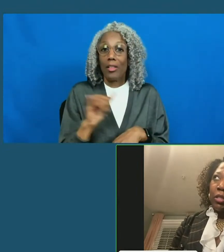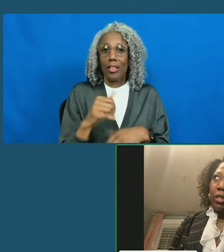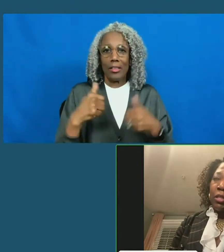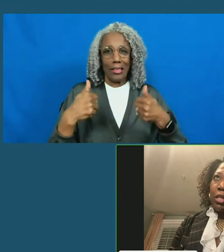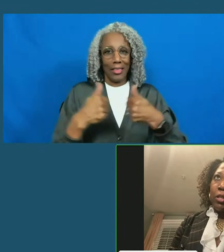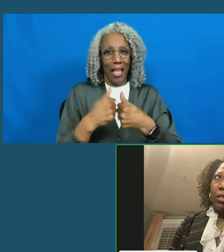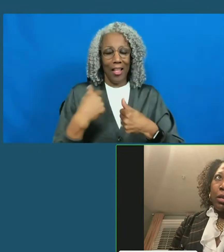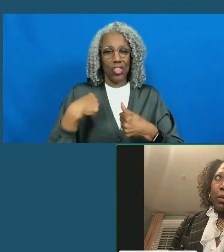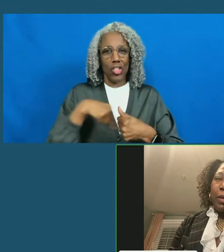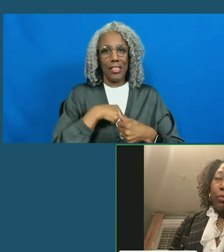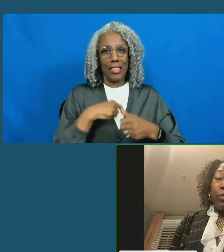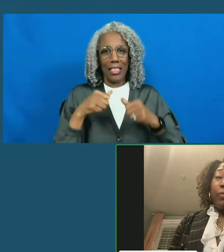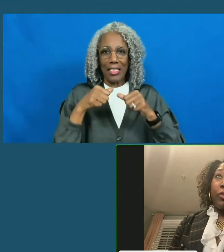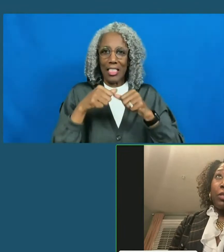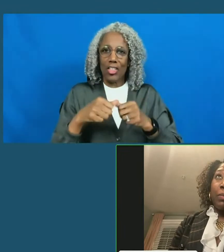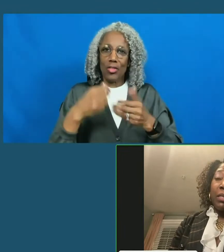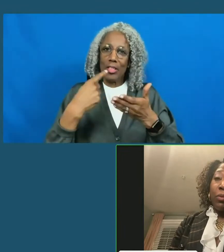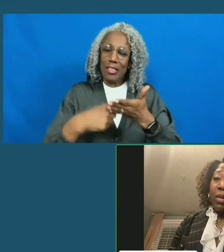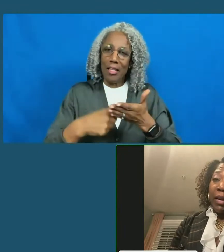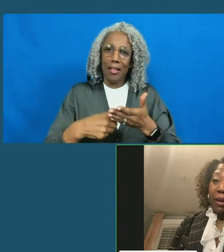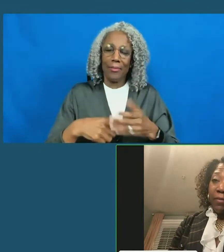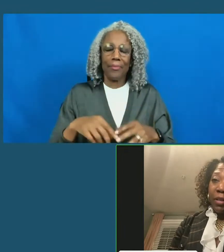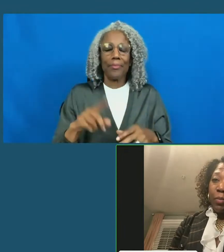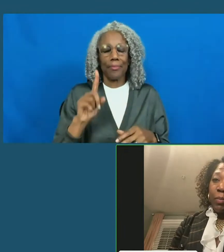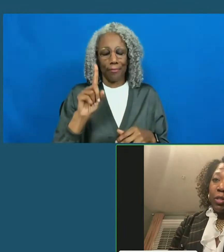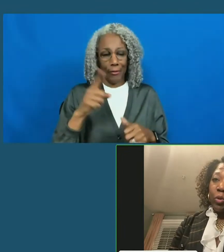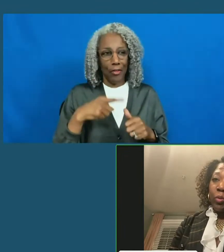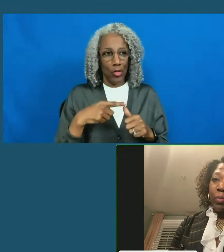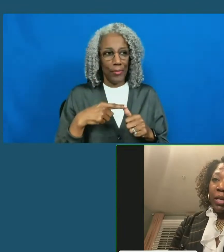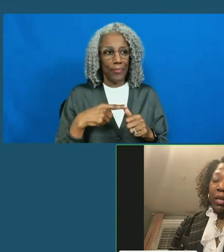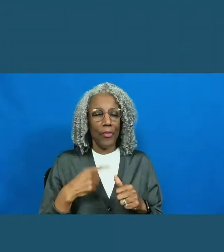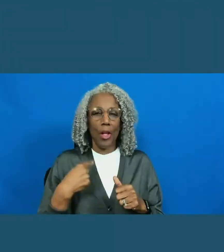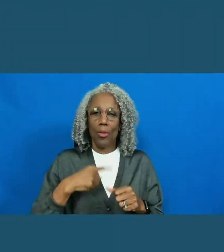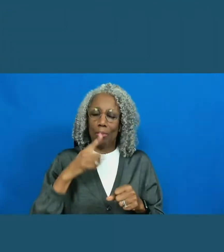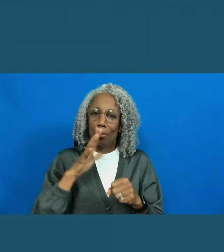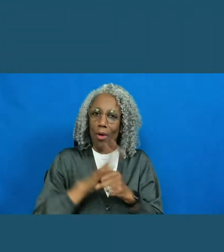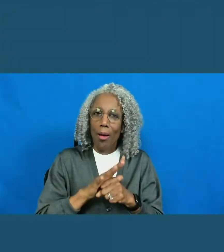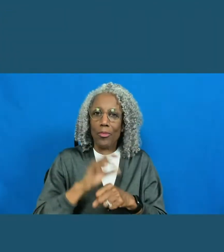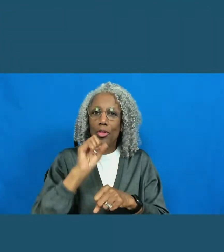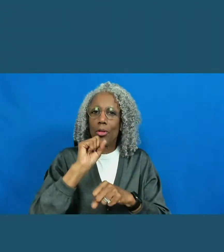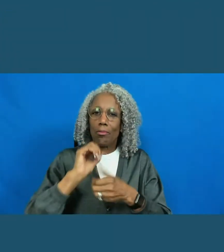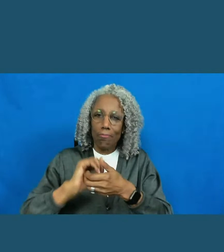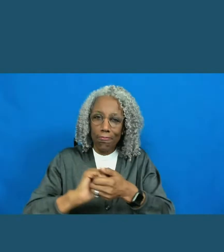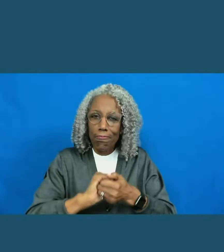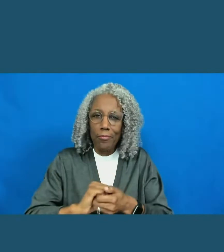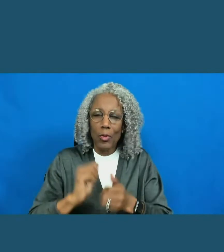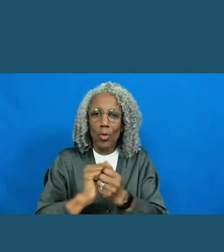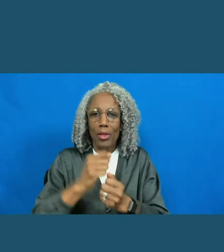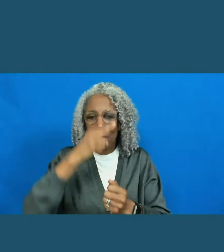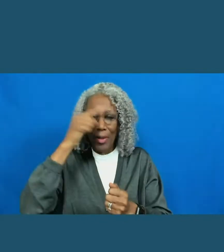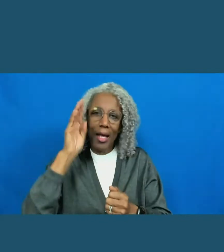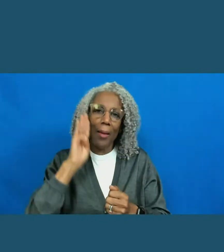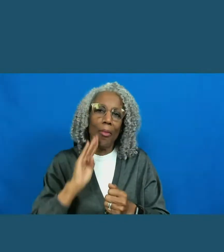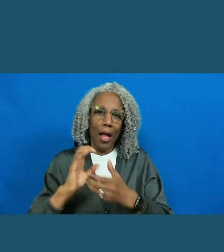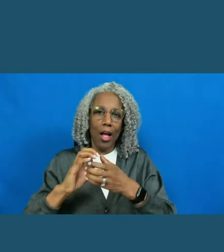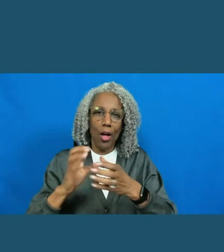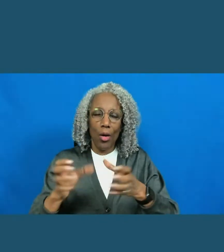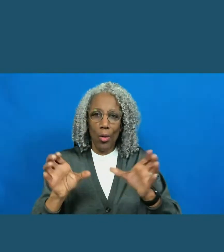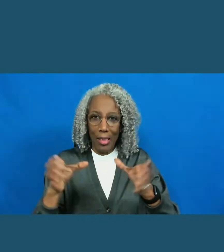community. So we will absolutely do that, as we always have also challenge us continue to talk About what First Let me say we